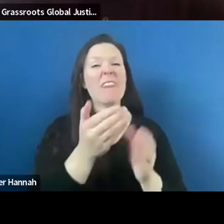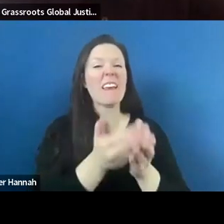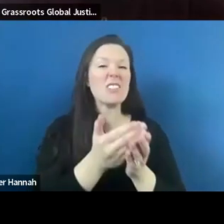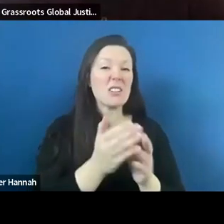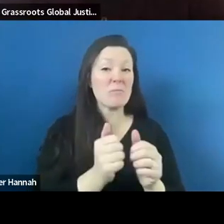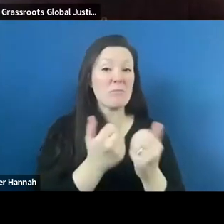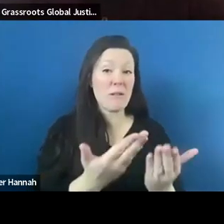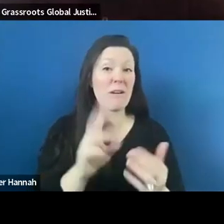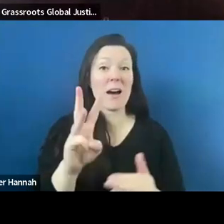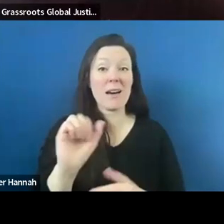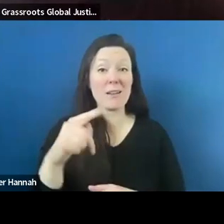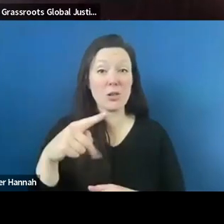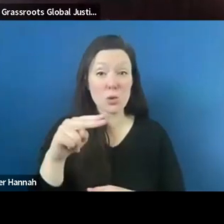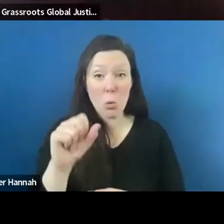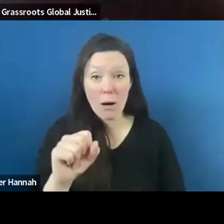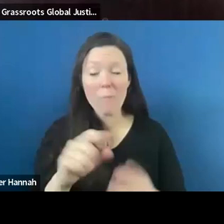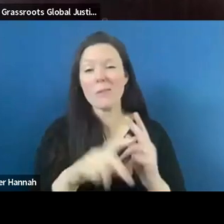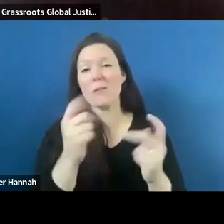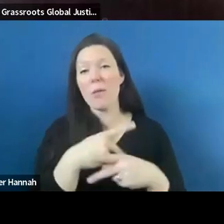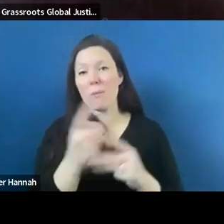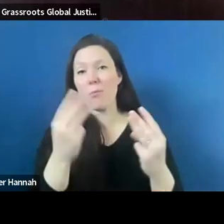You know, they've built an alliance with the Longshore Workers of the